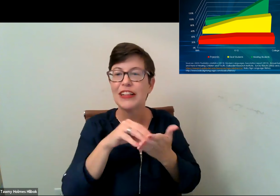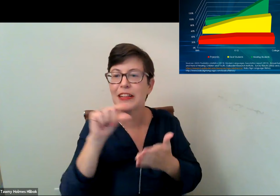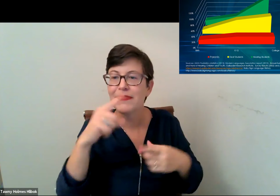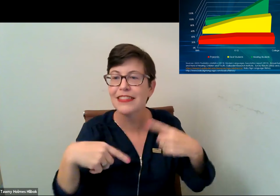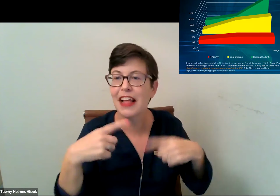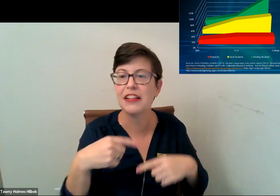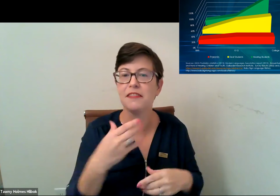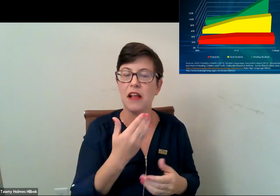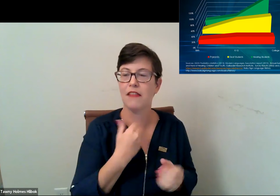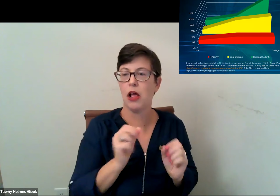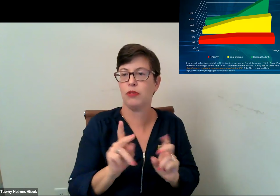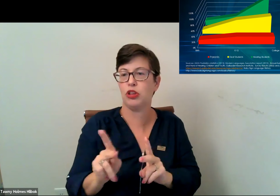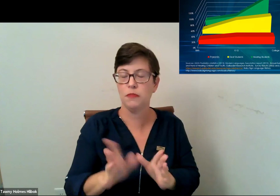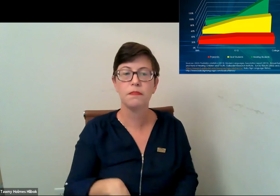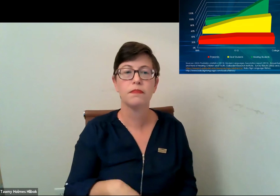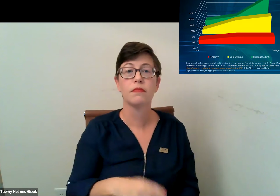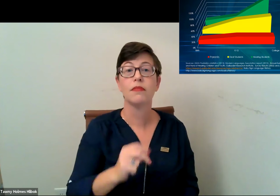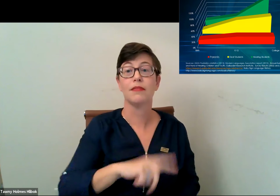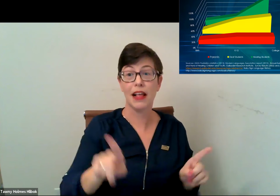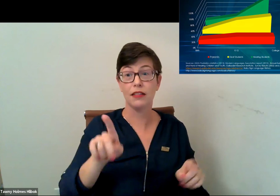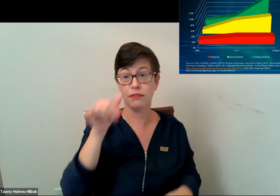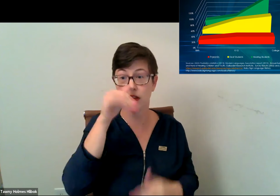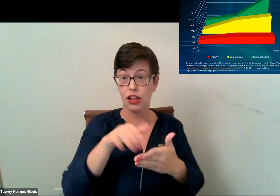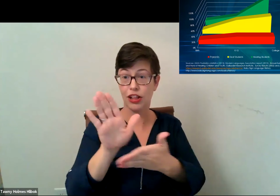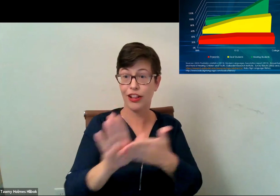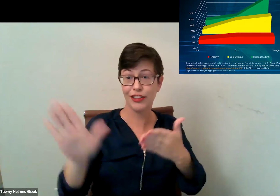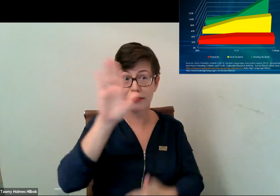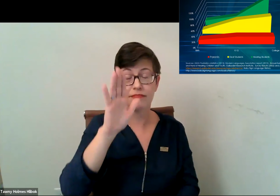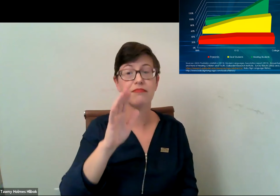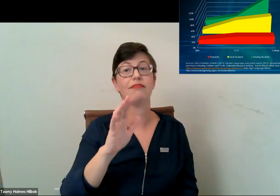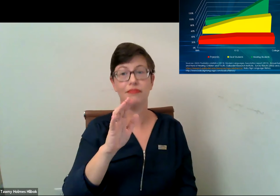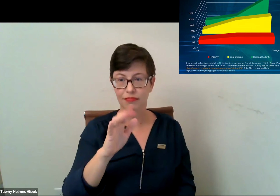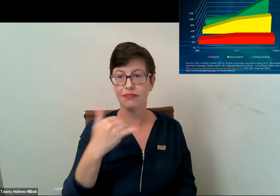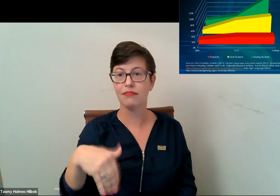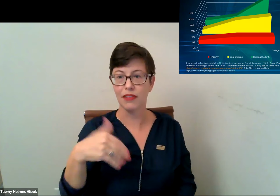take a class or to learning a little bit of basic sign language, but then, once they enter college.